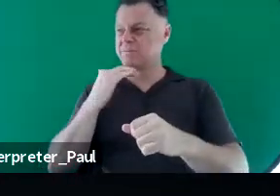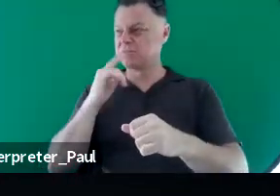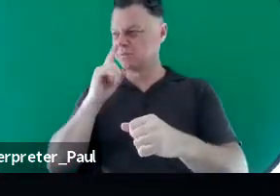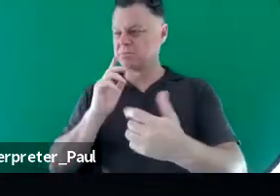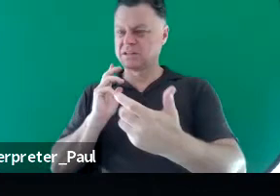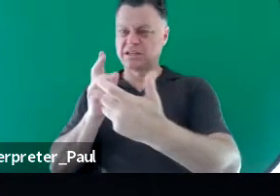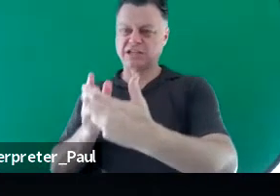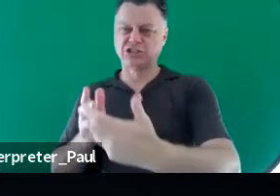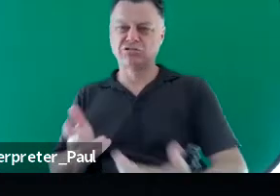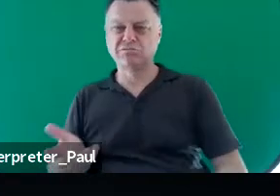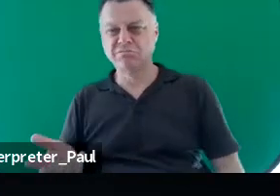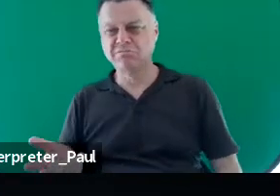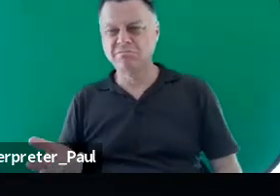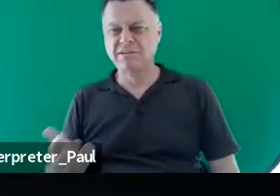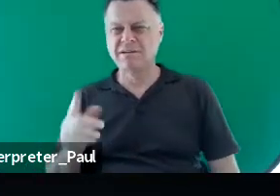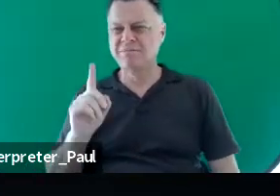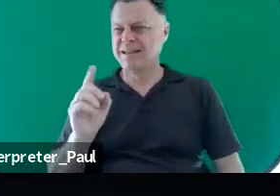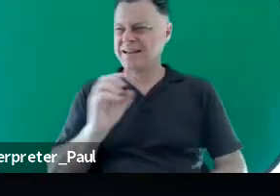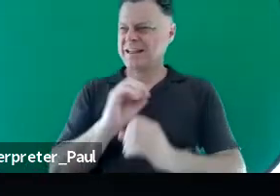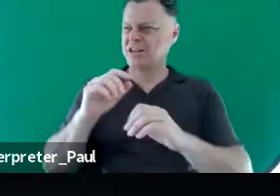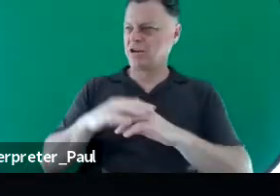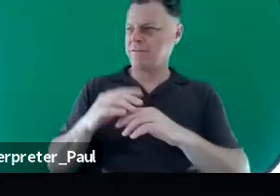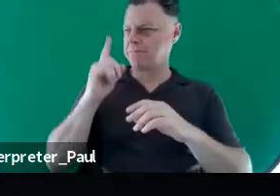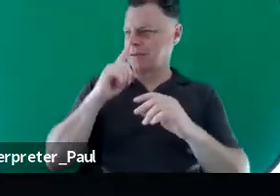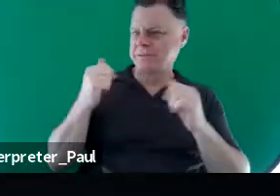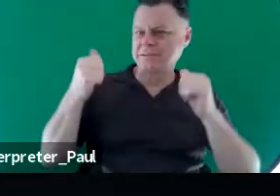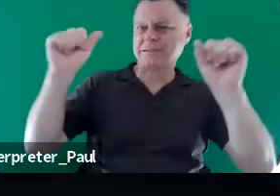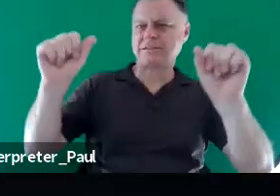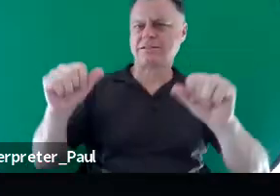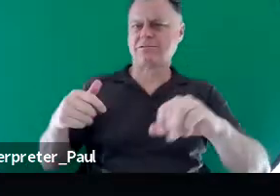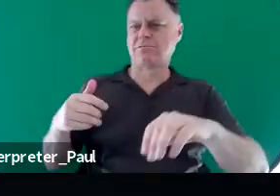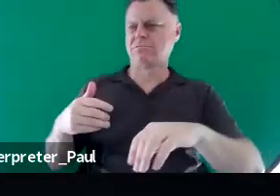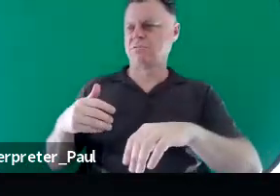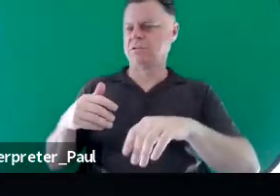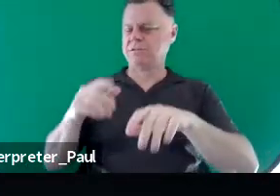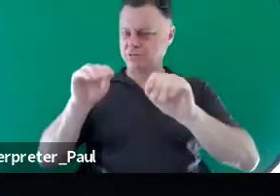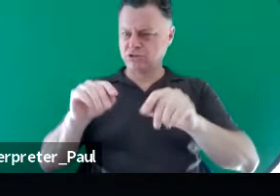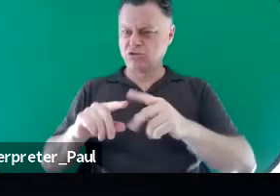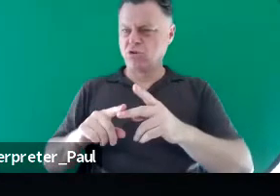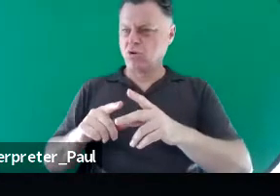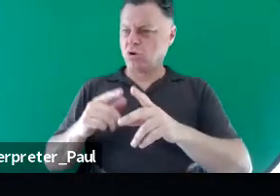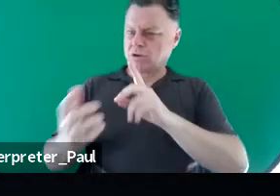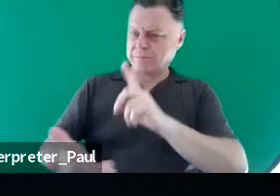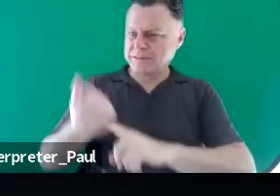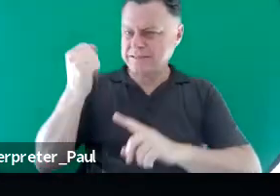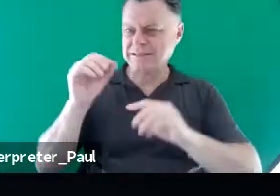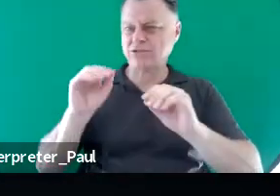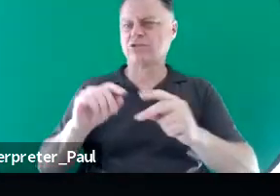- there's nothing there about success or retention or completion or outcomes. So ATEND